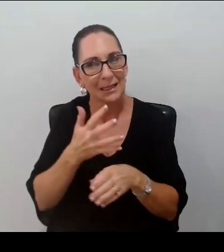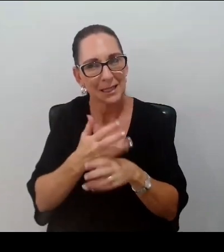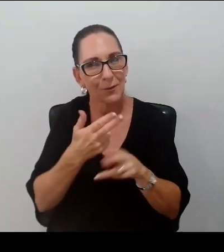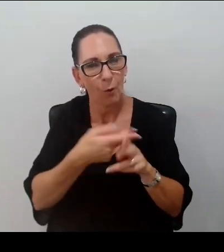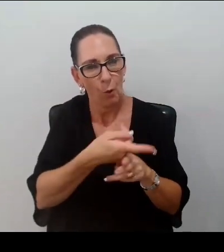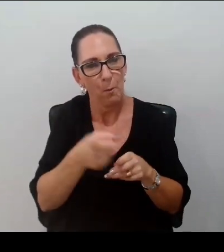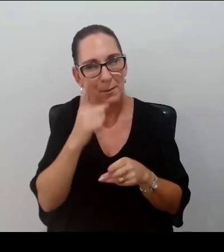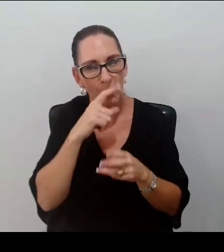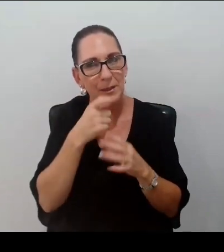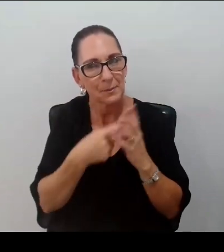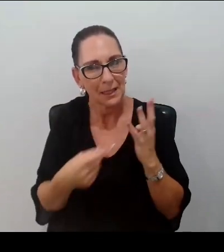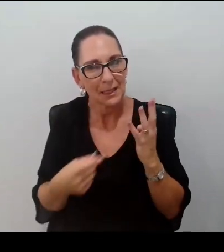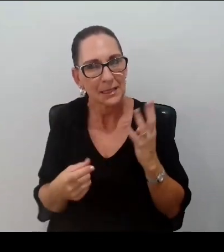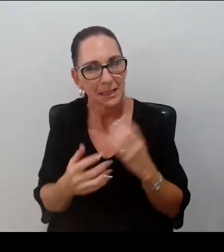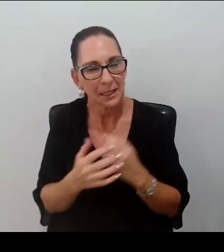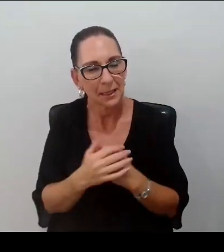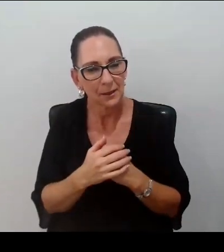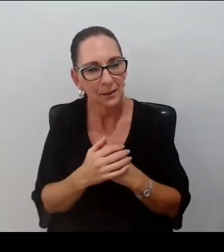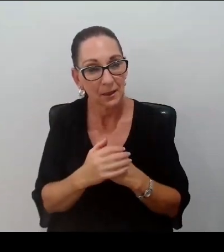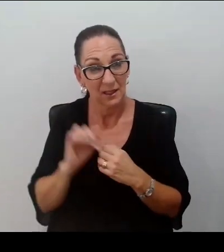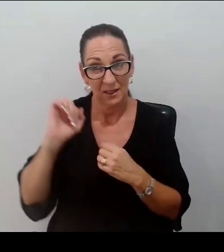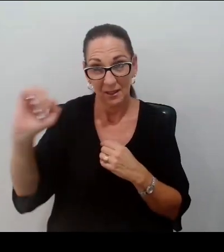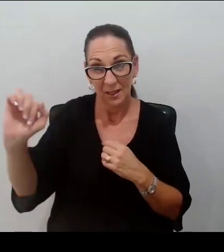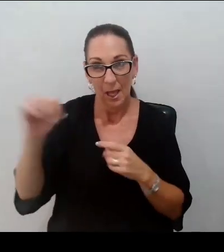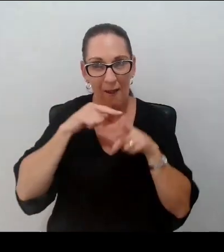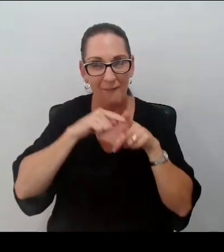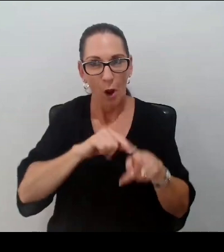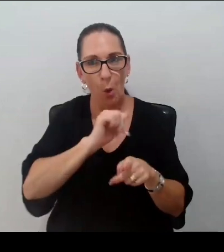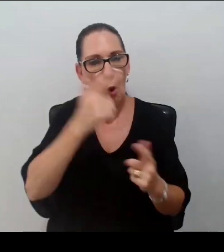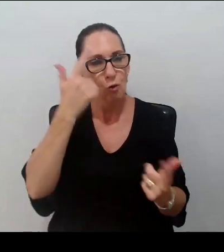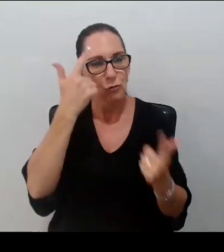directly respond to recommendations that Professor McEwin spoke to today,